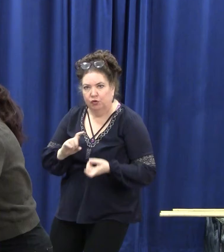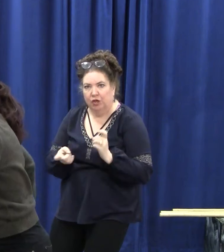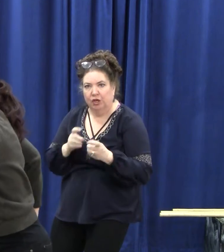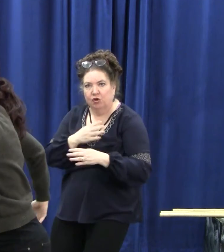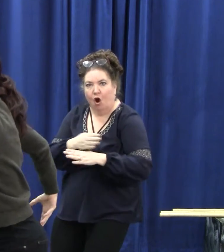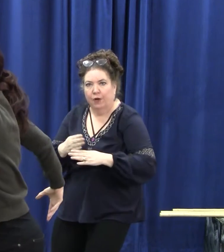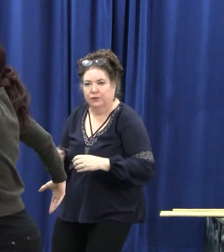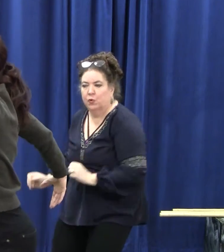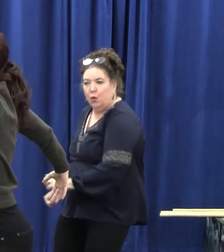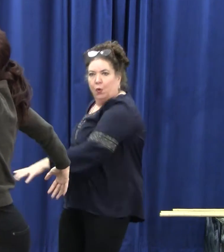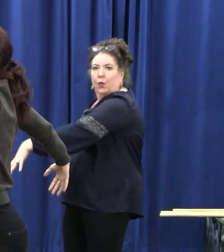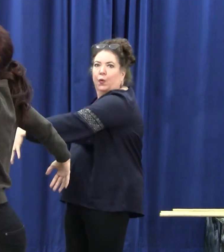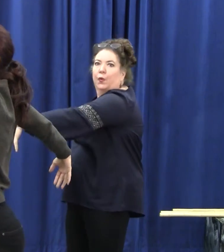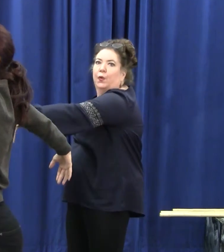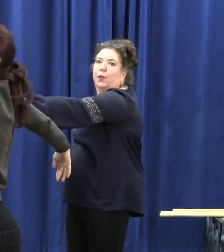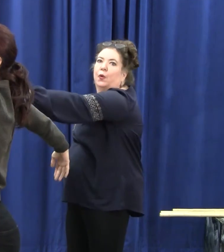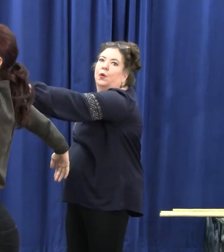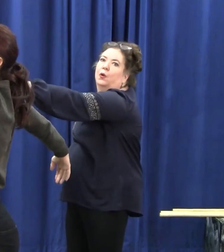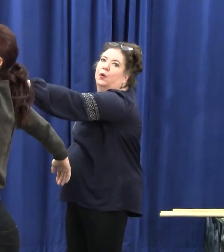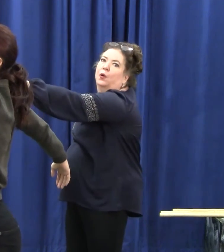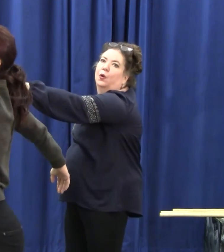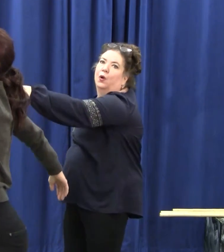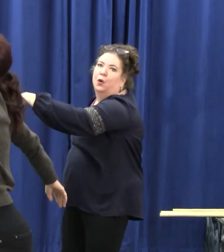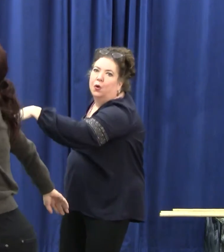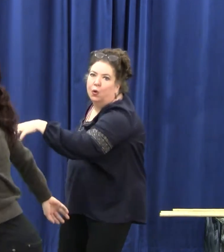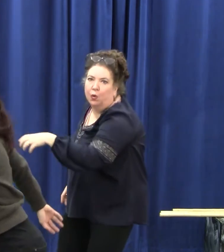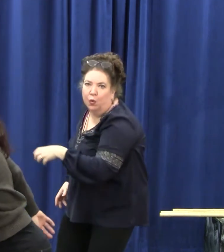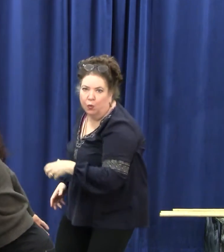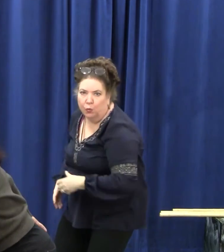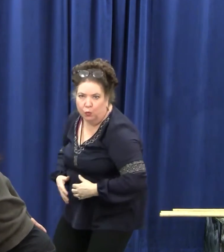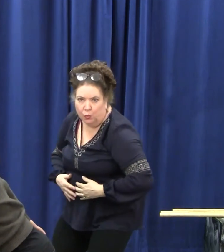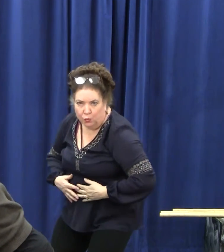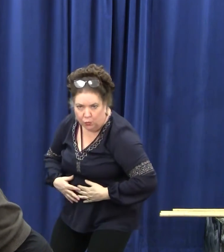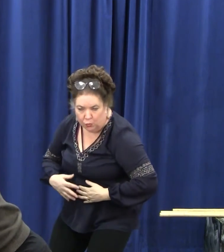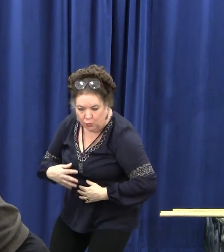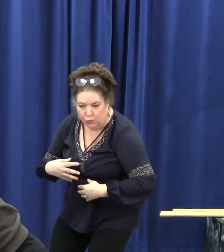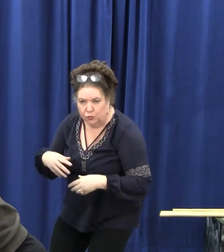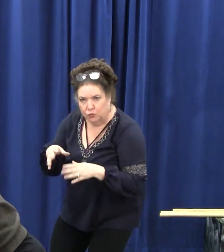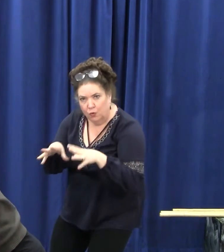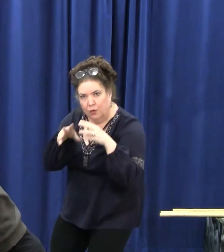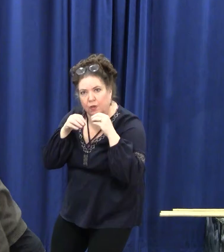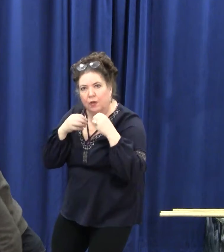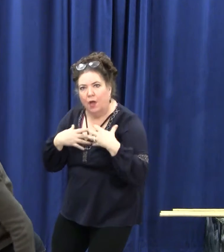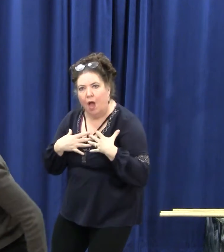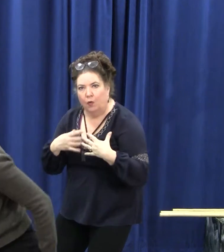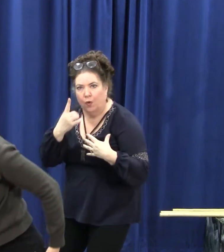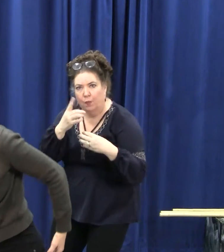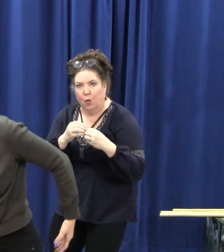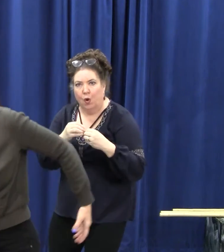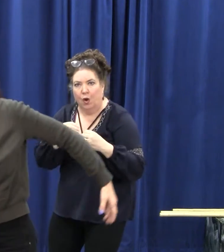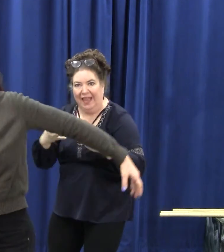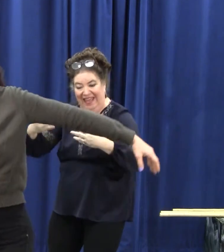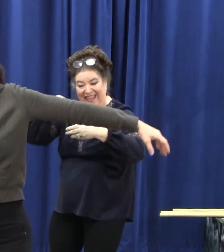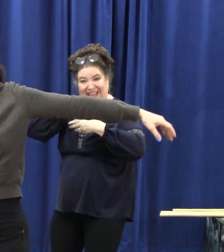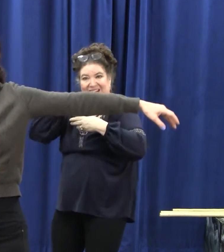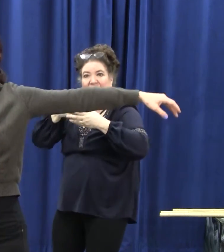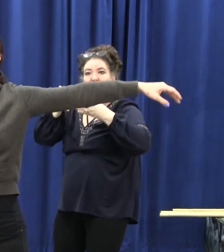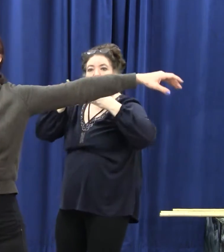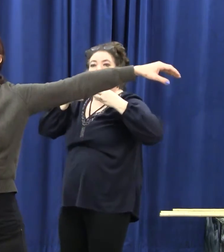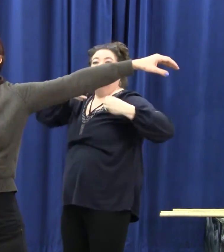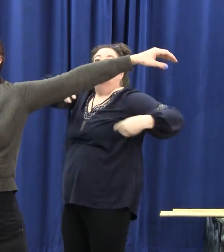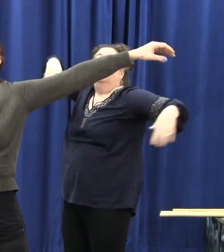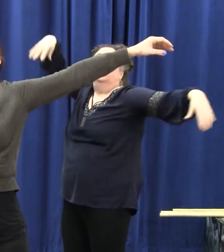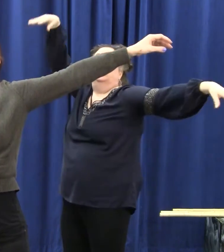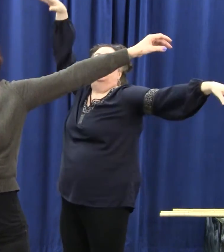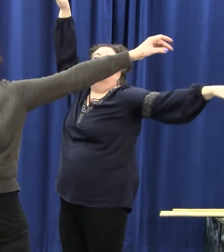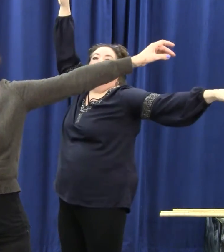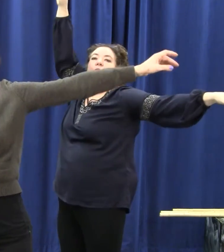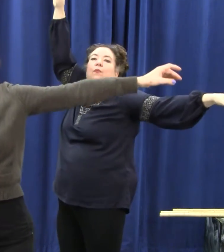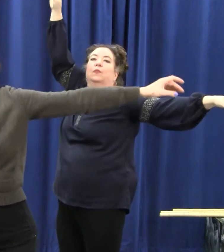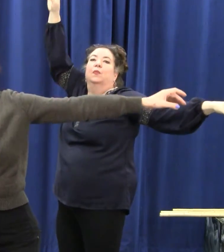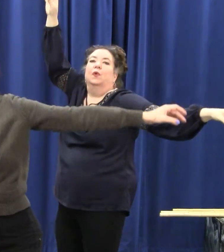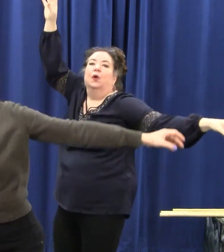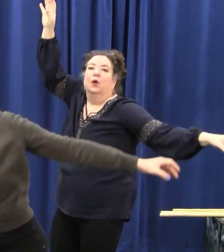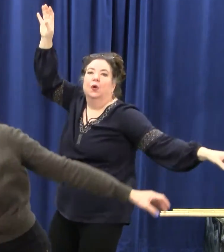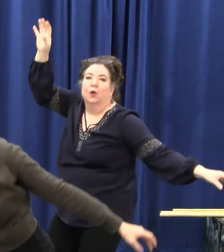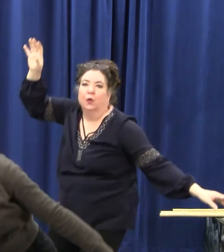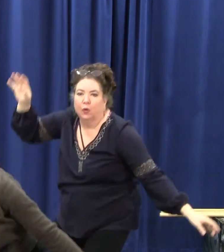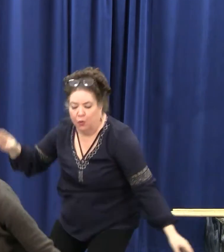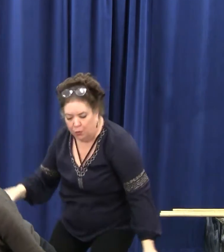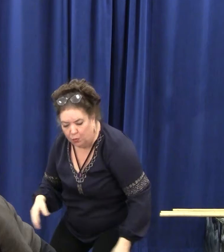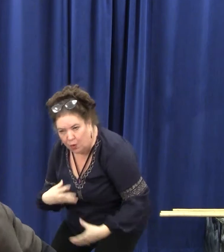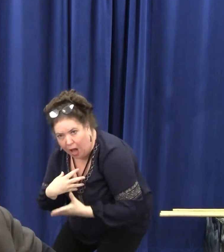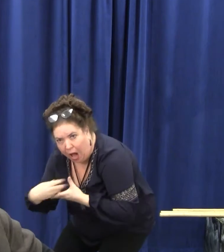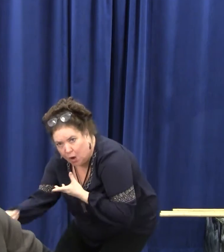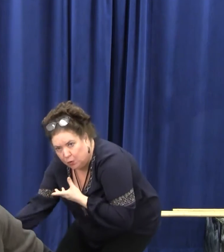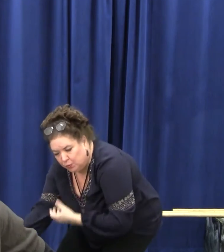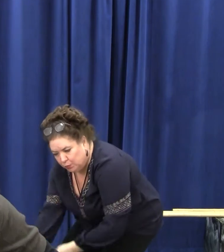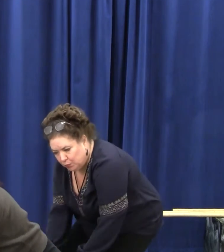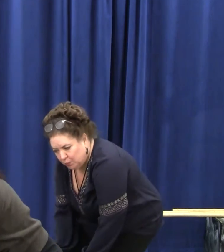in and breathe out.. one more time.. breathe in a little higher, drop a little lower..